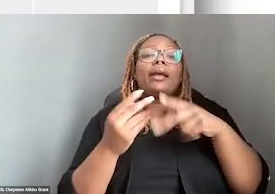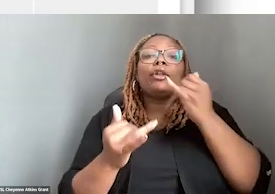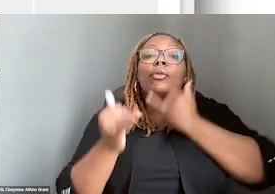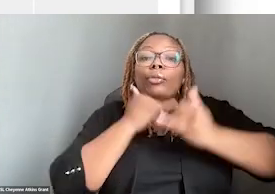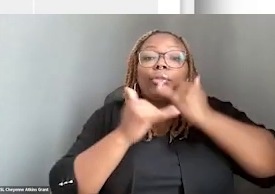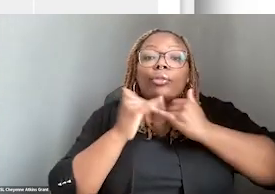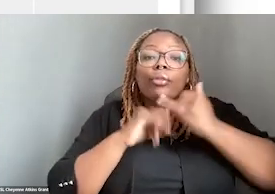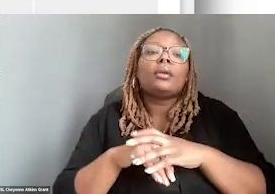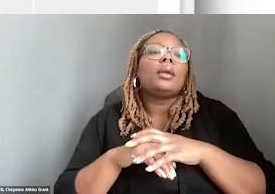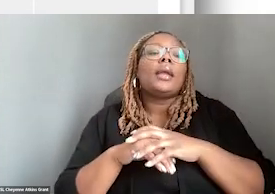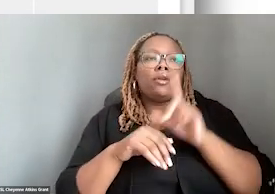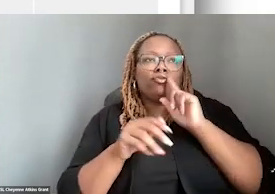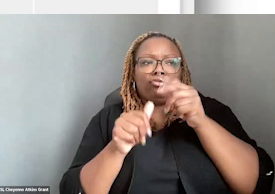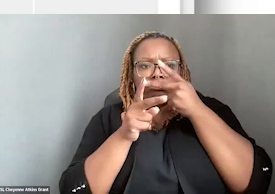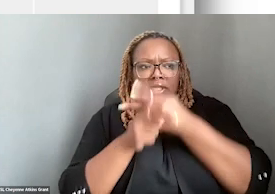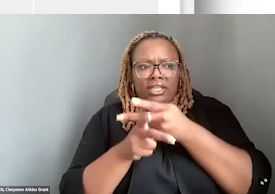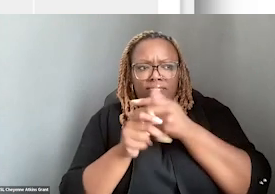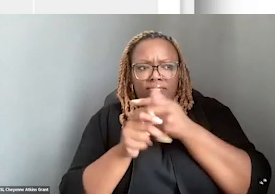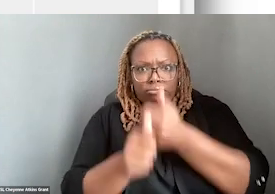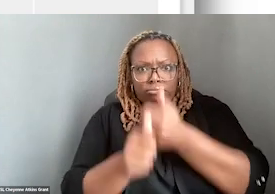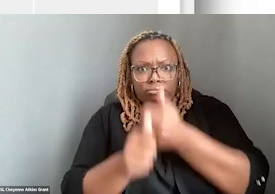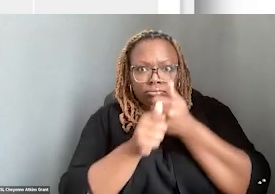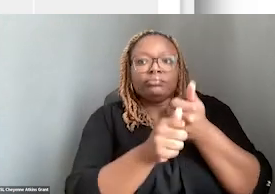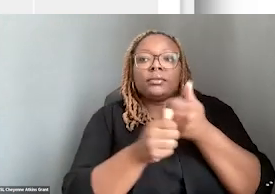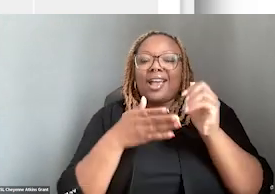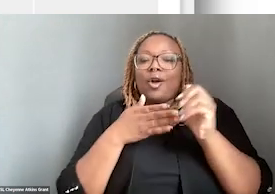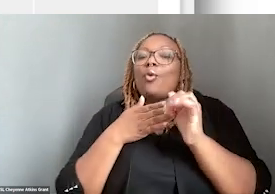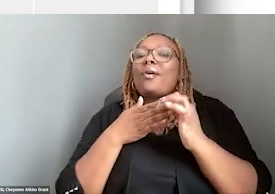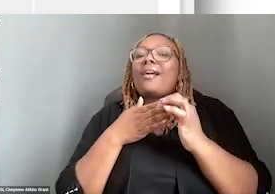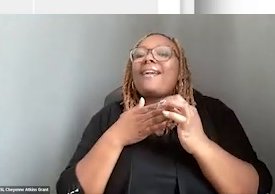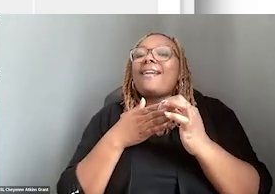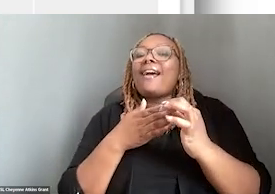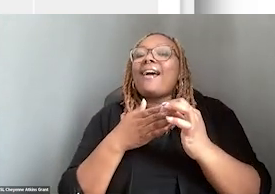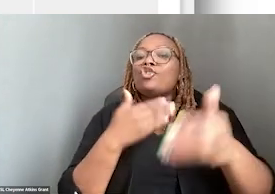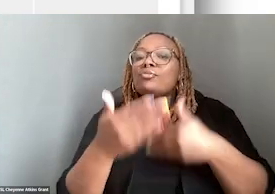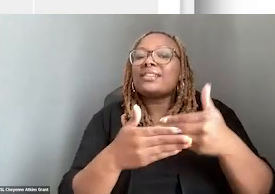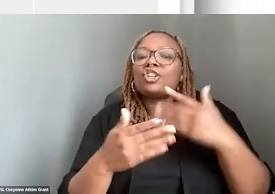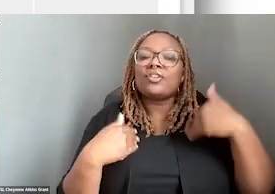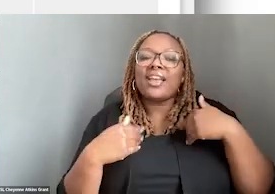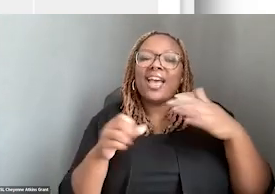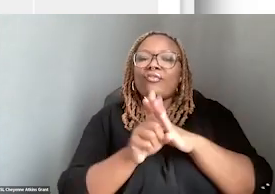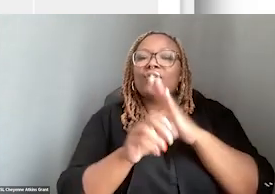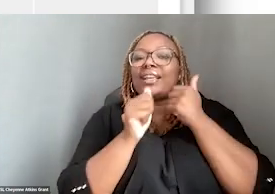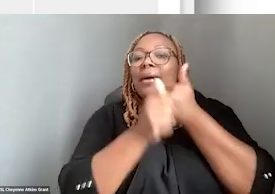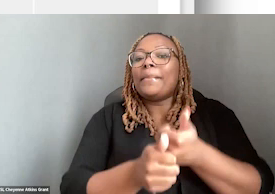It kind of keeps you corralled in so that you can have a fully-compliant and successful application.